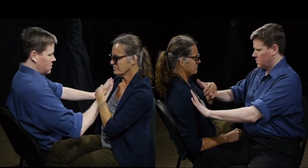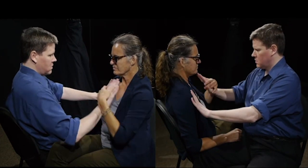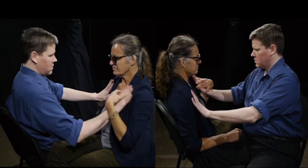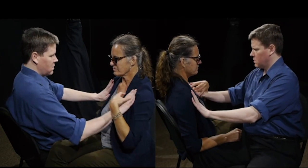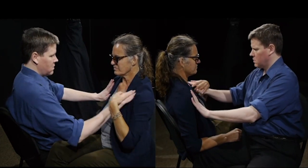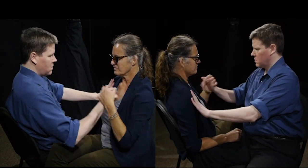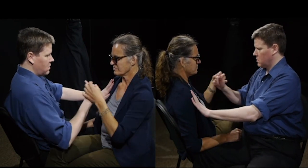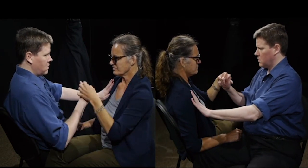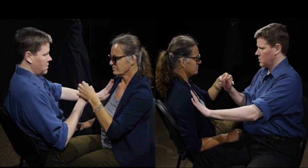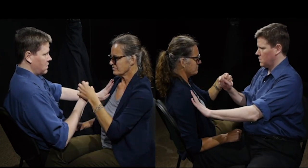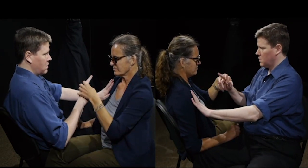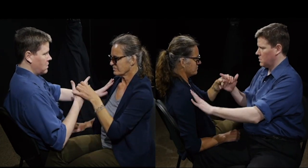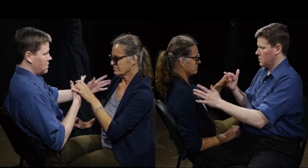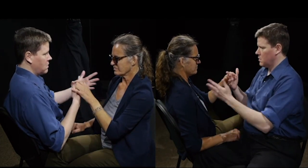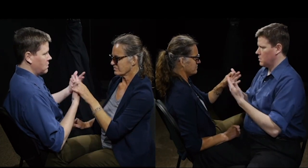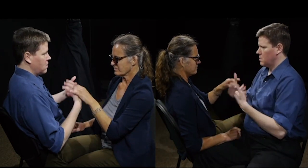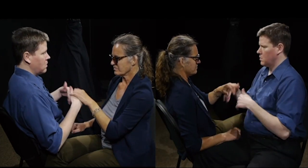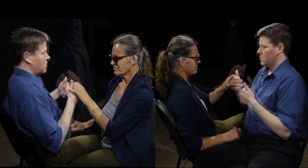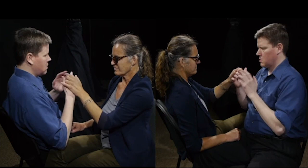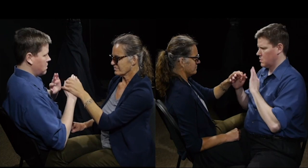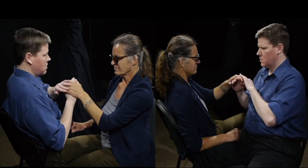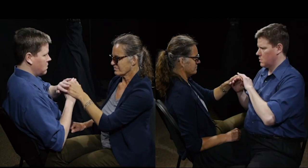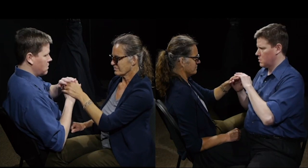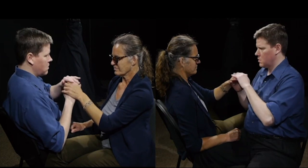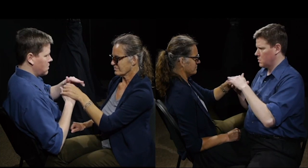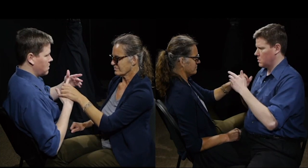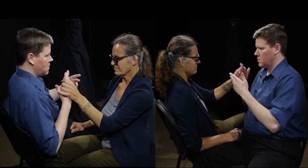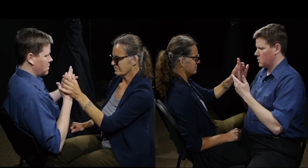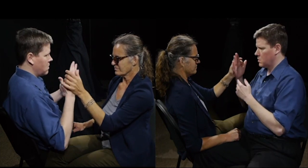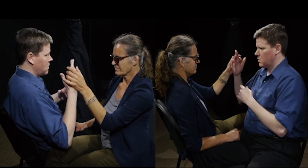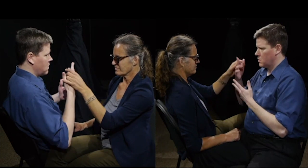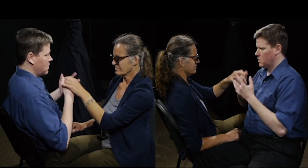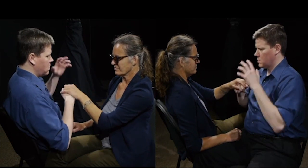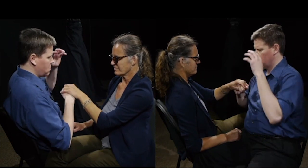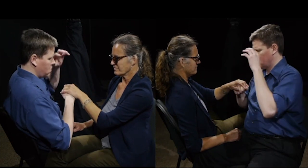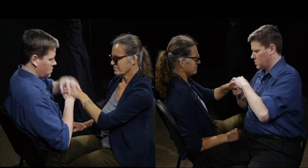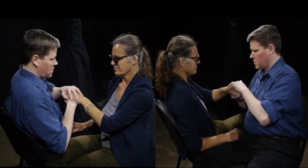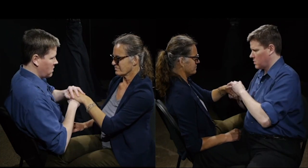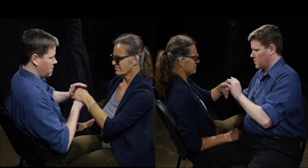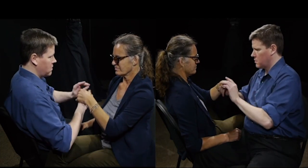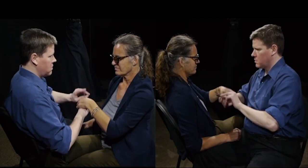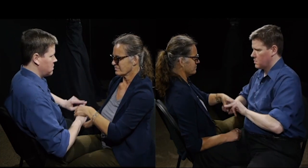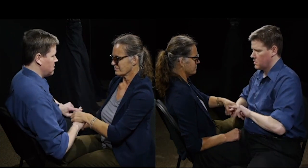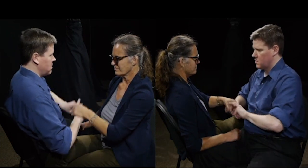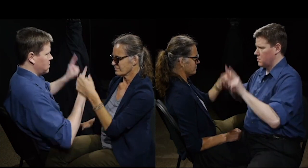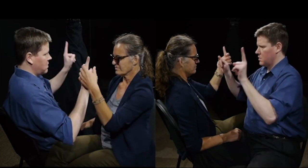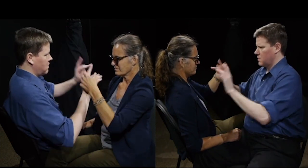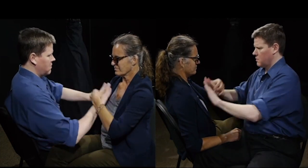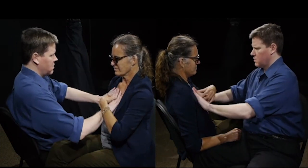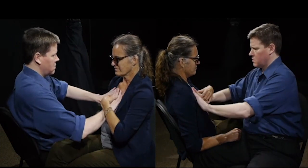[John] A crucial, fundamental difference between protactile language and signed language is that the latter uses two hands